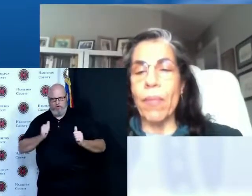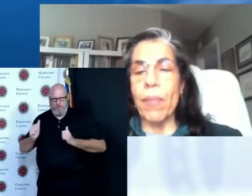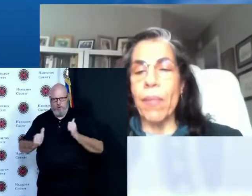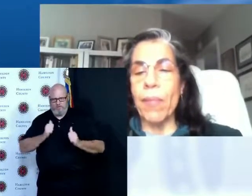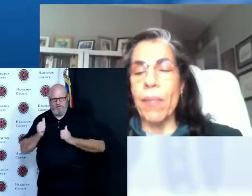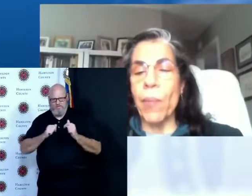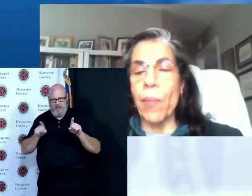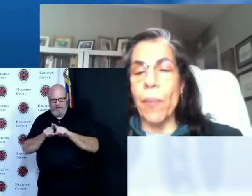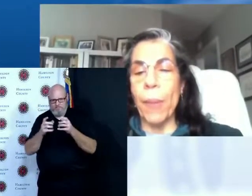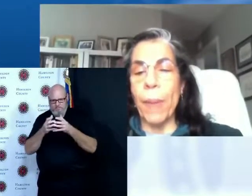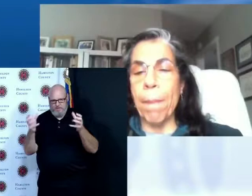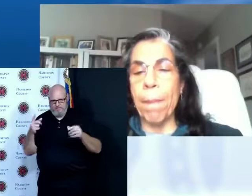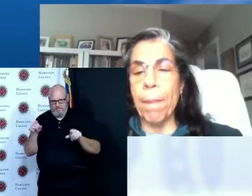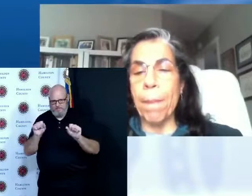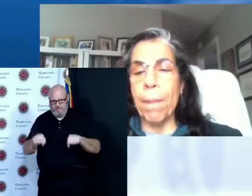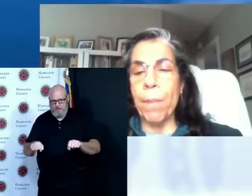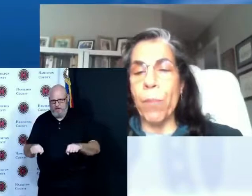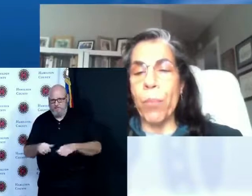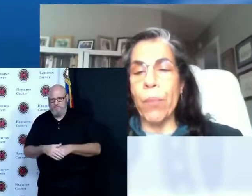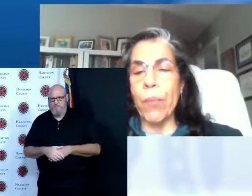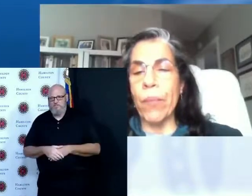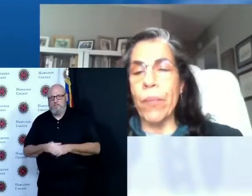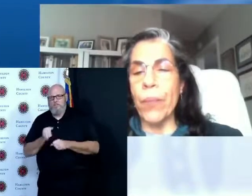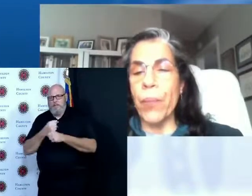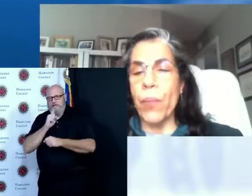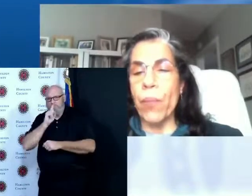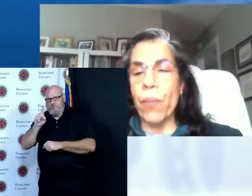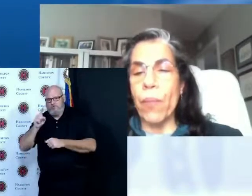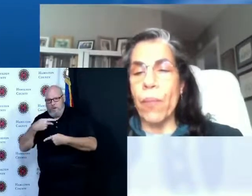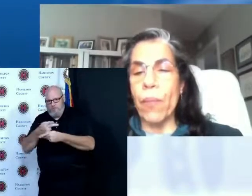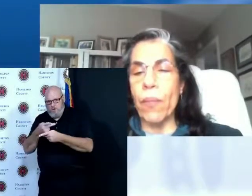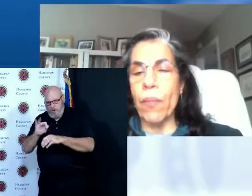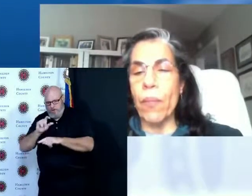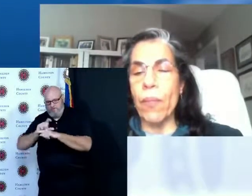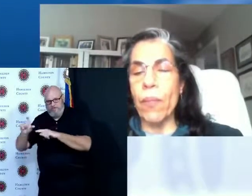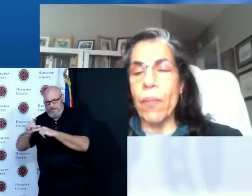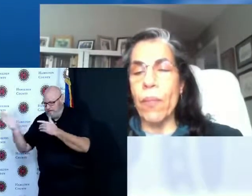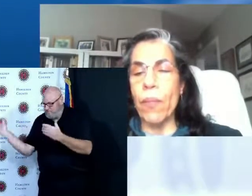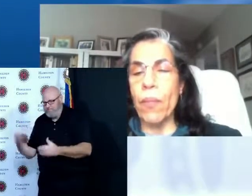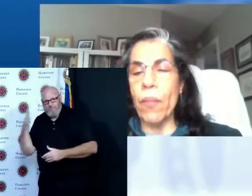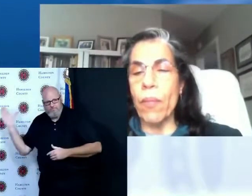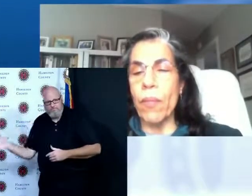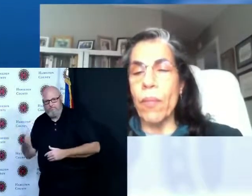vaccine itself or the distribution infrastructure you know they're they're tackling it right now as